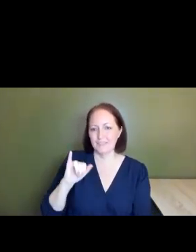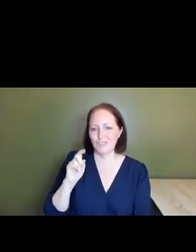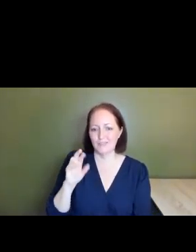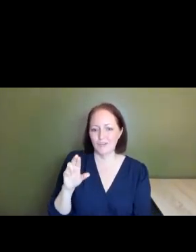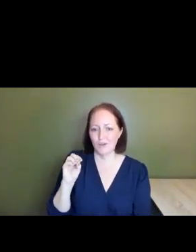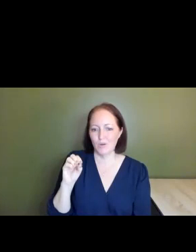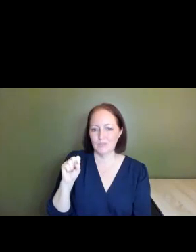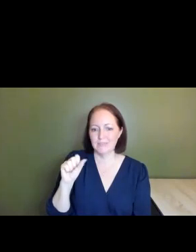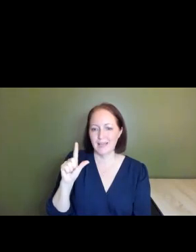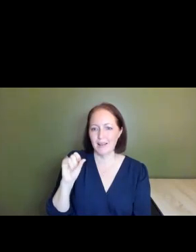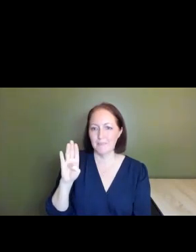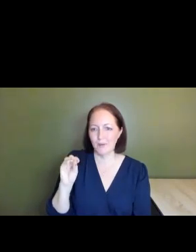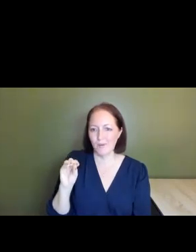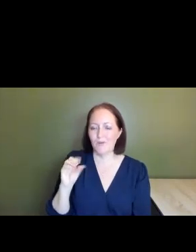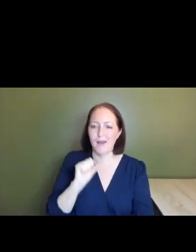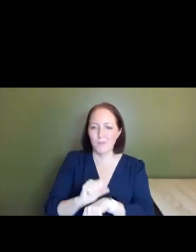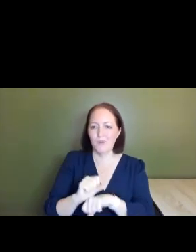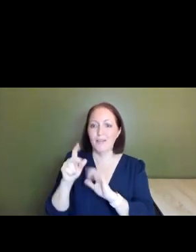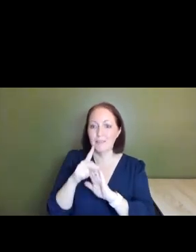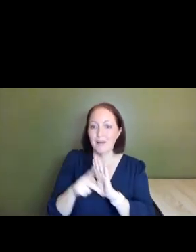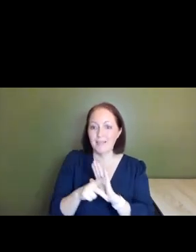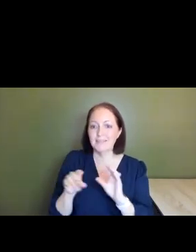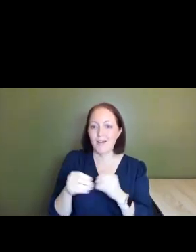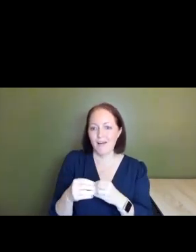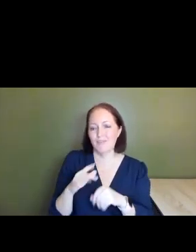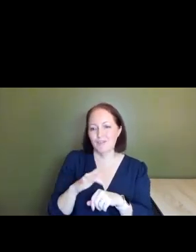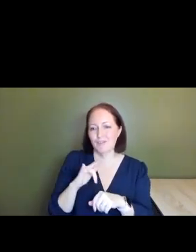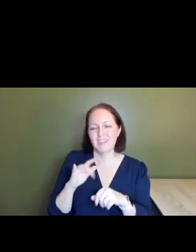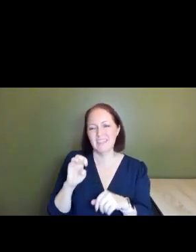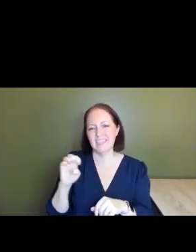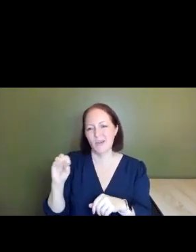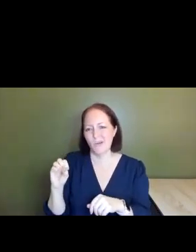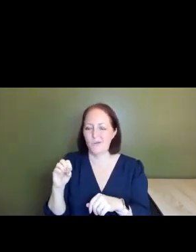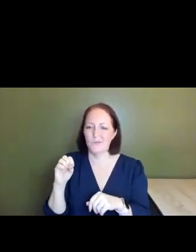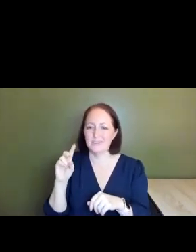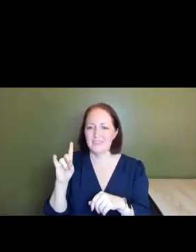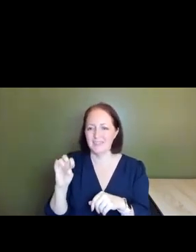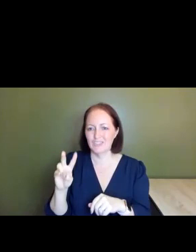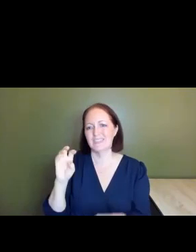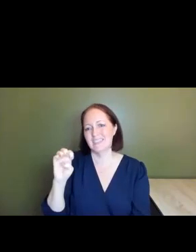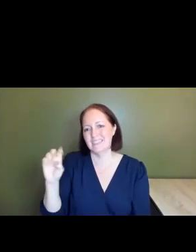and I work here in the Policy Office at the Early Education Division EED in the California